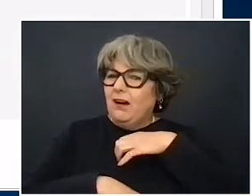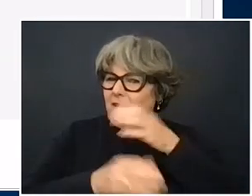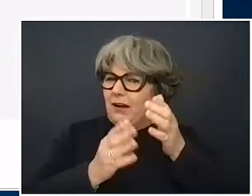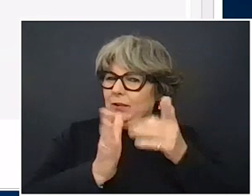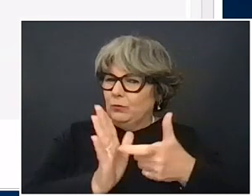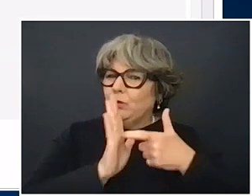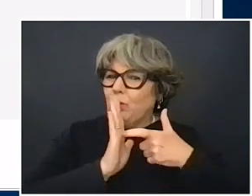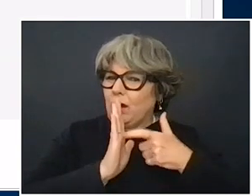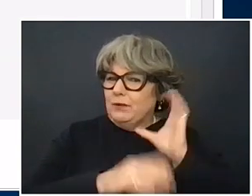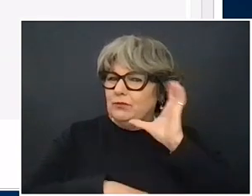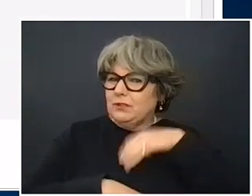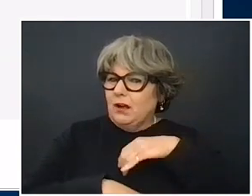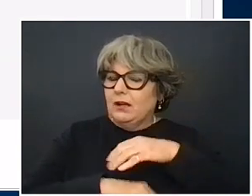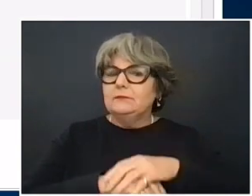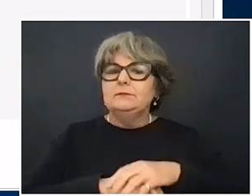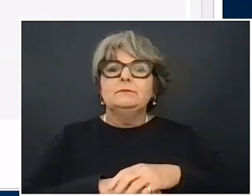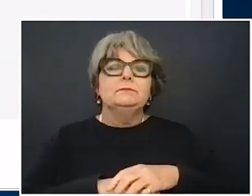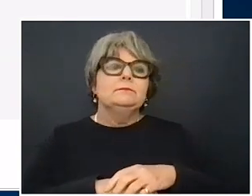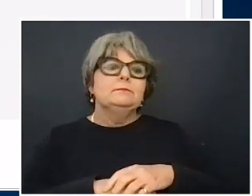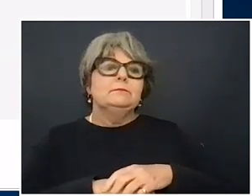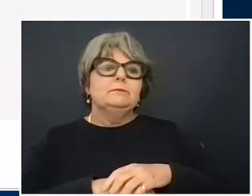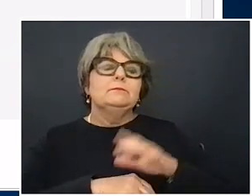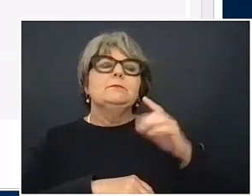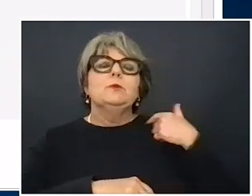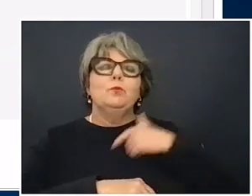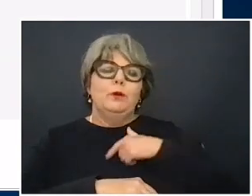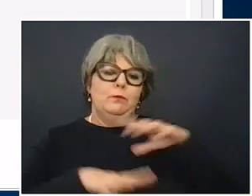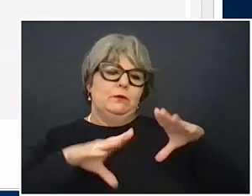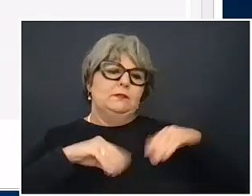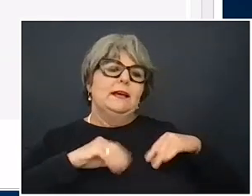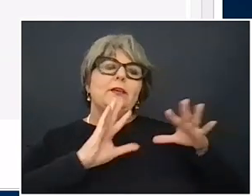And we'll definitely take your comments under consideration.